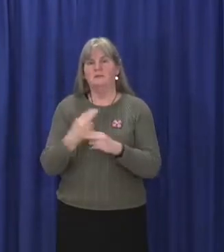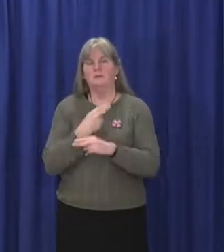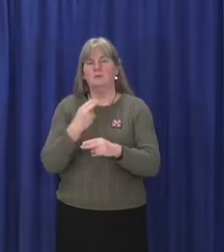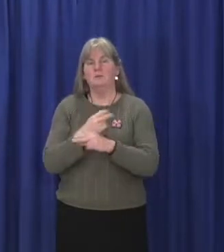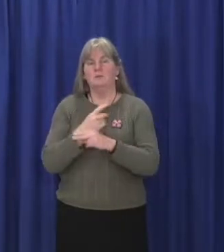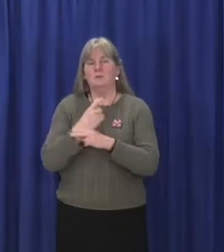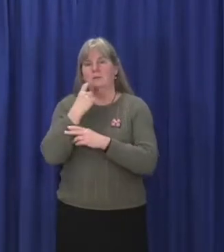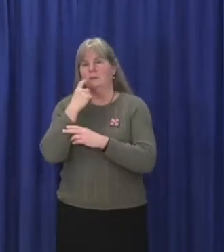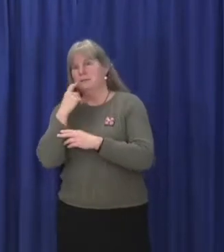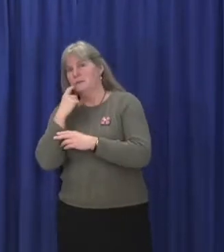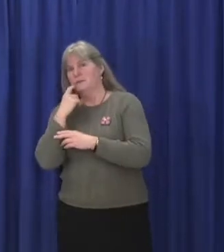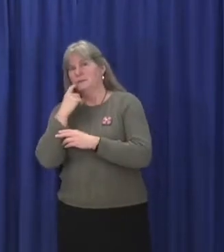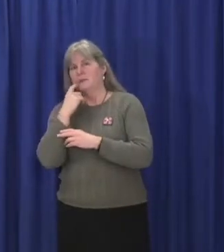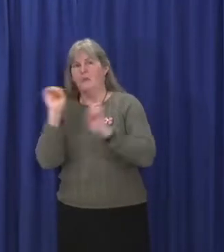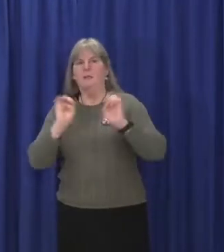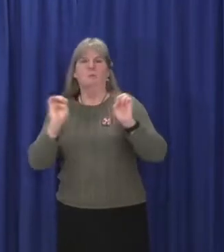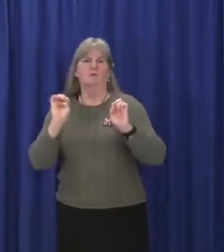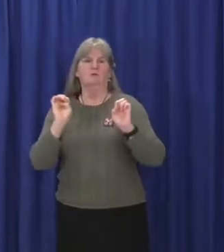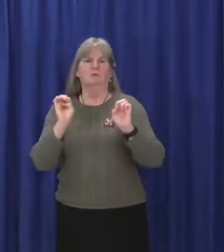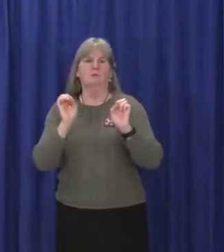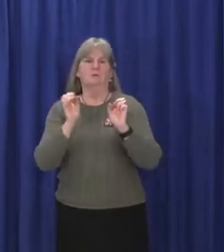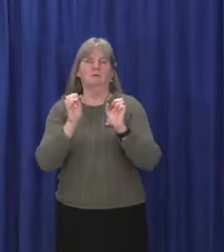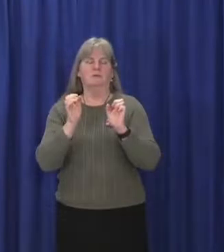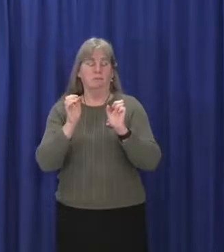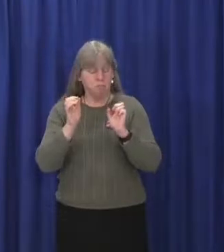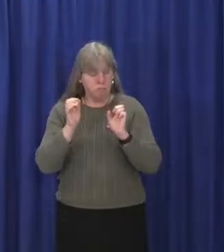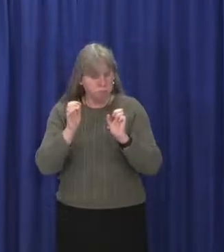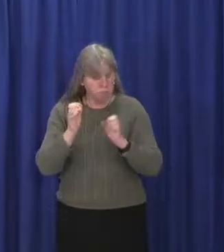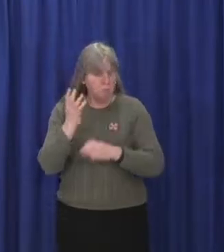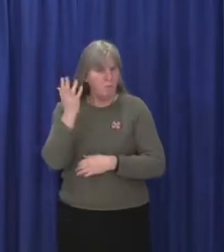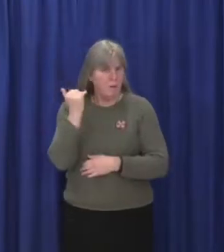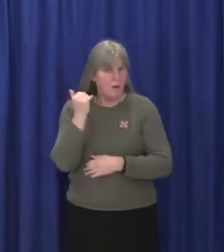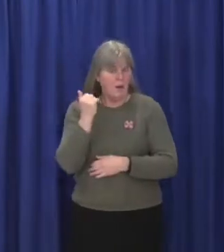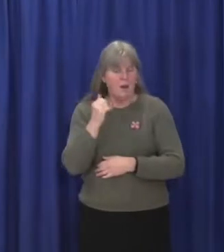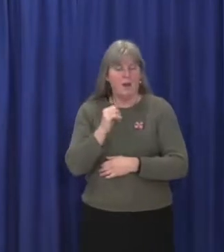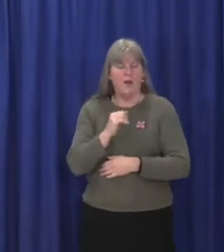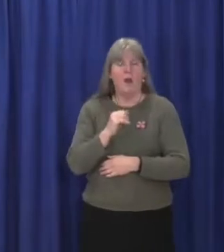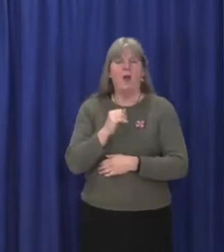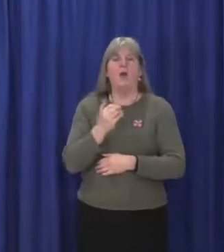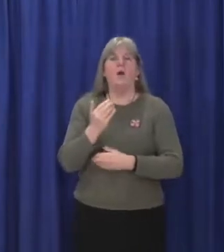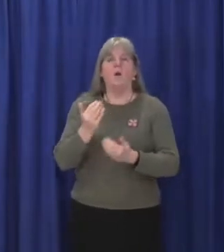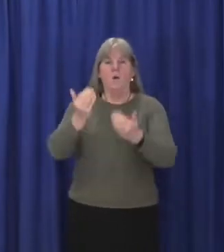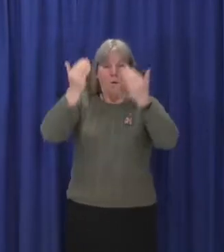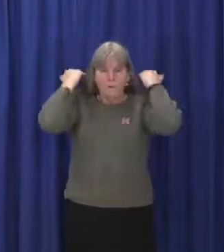This follows a drastic increase in overdose related deaths in our territory.